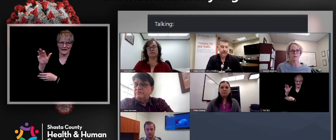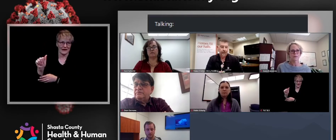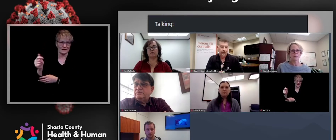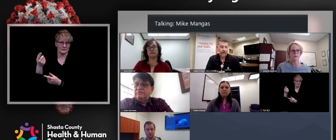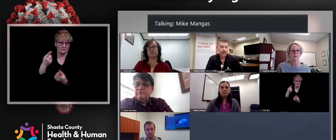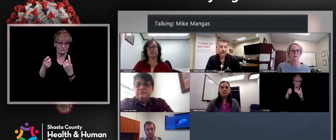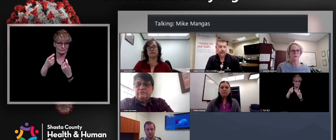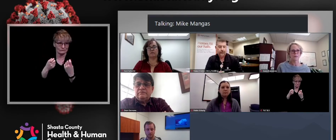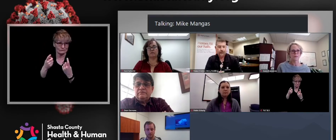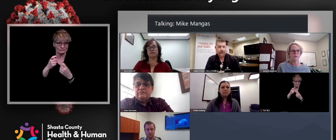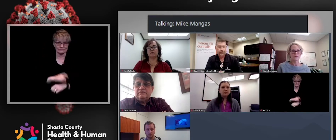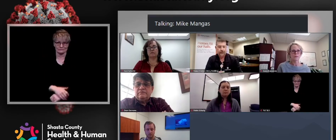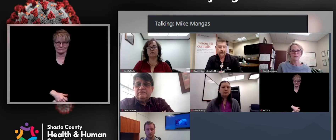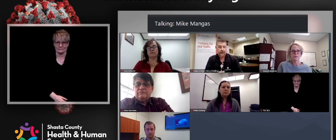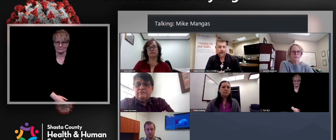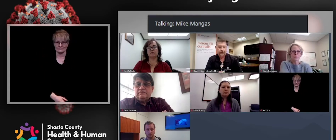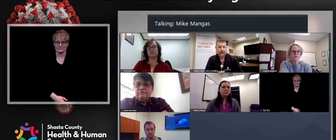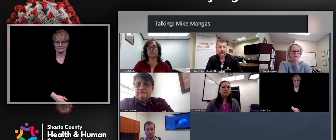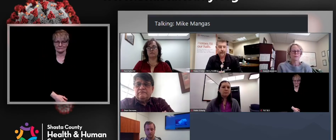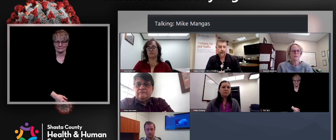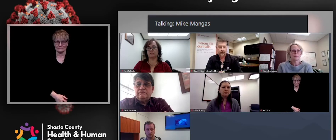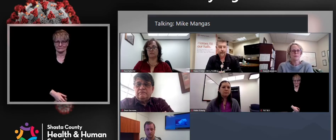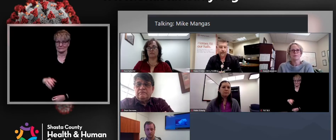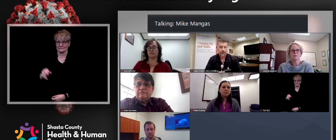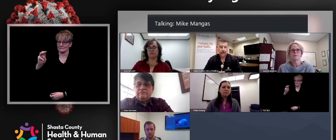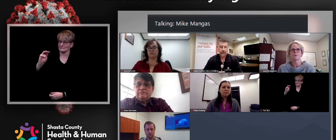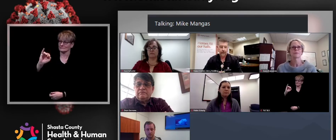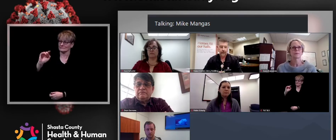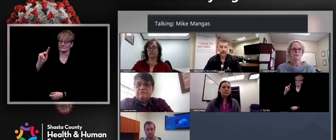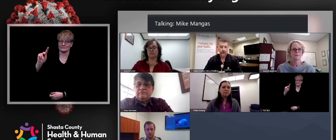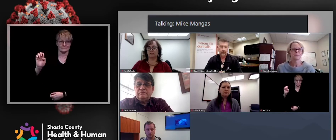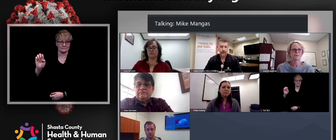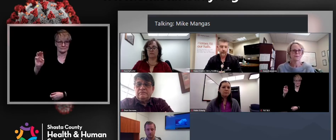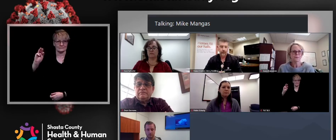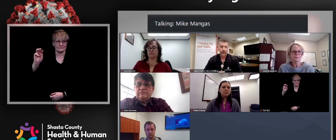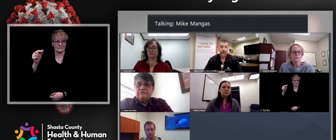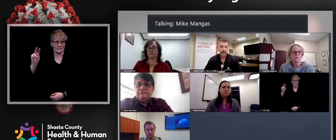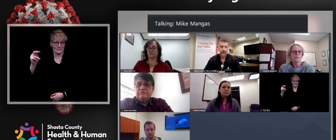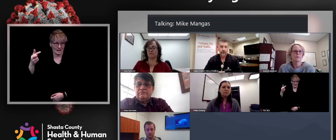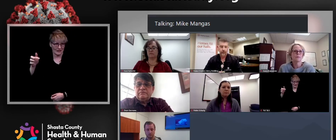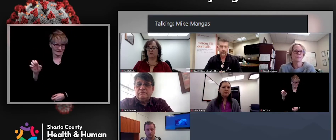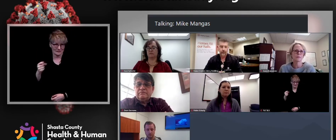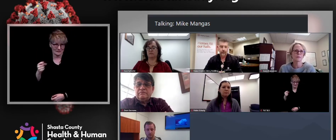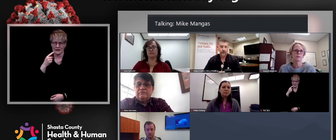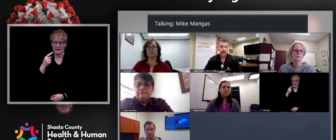We have several viewers and I'm sure you've had a lot more people contact you. I'm not sure,